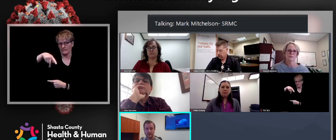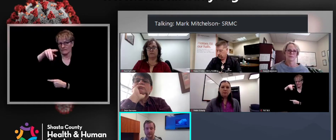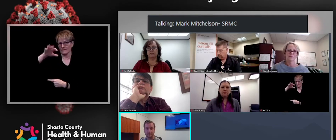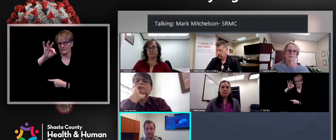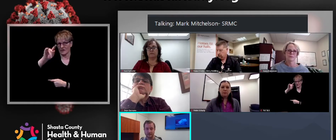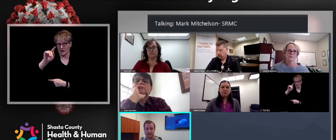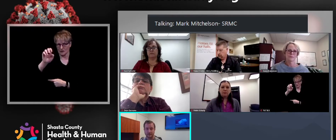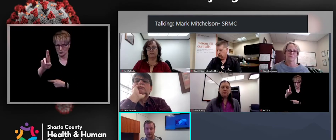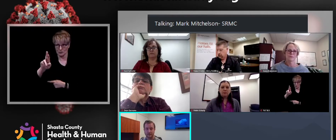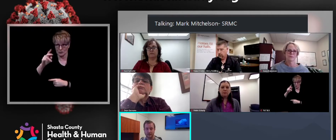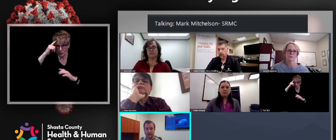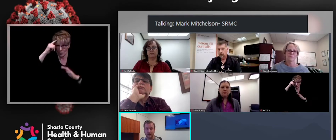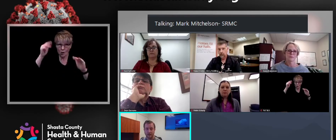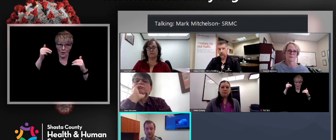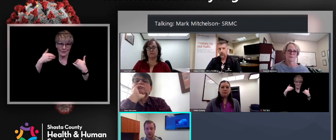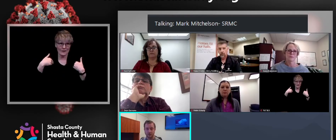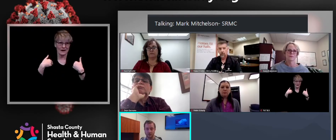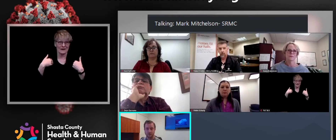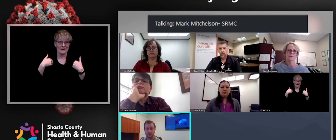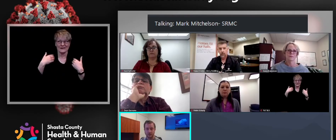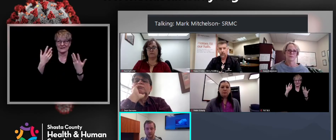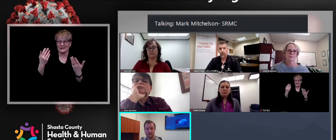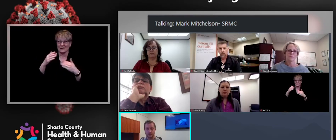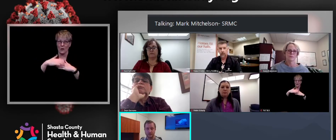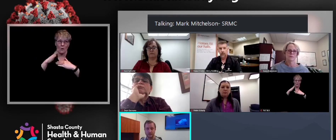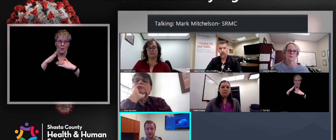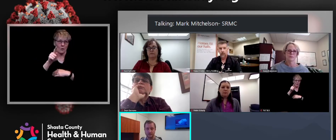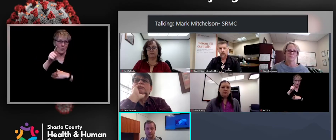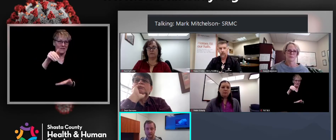getting that vaccine for next week. So we just want to make sure that there's plenty of space